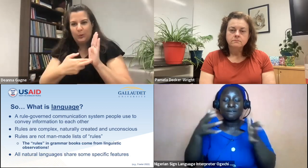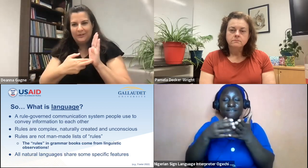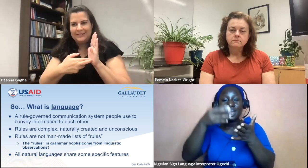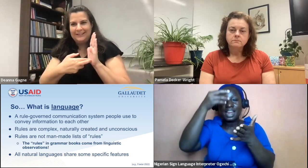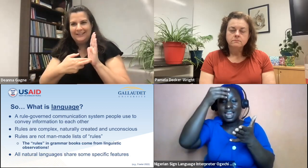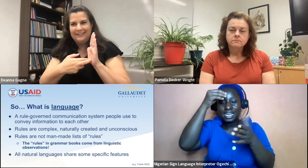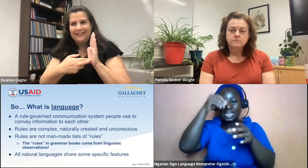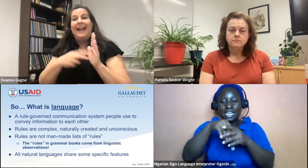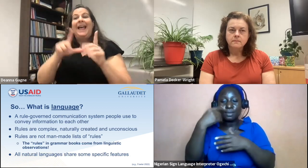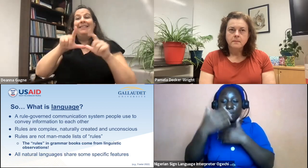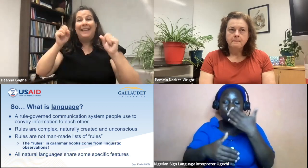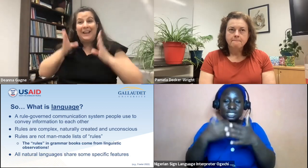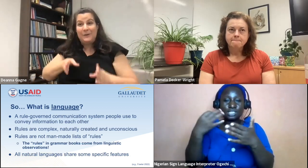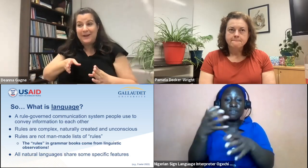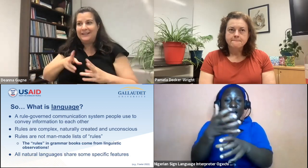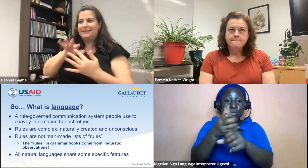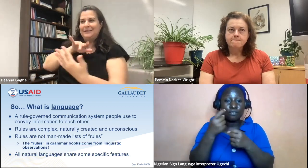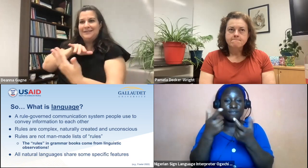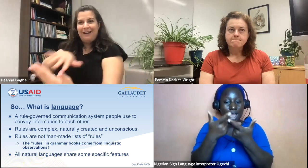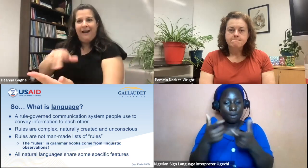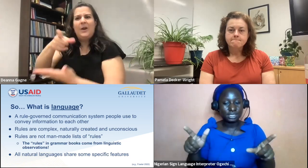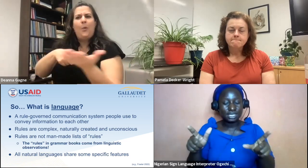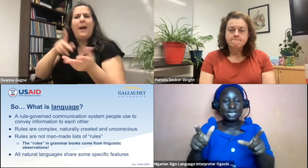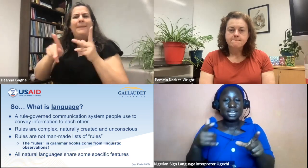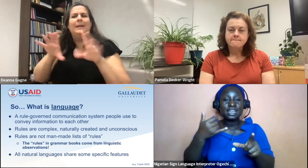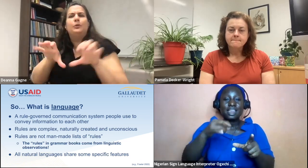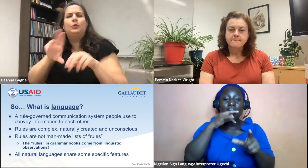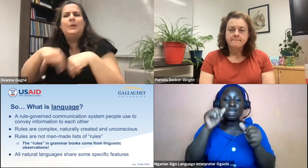These patterns and expected patterns are the rules that we speak up.